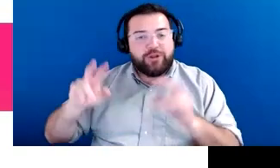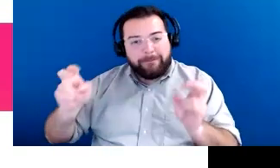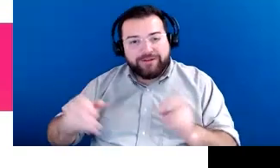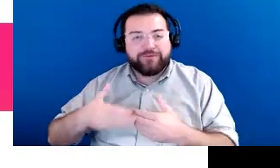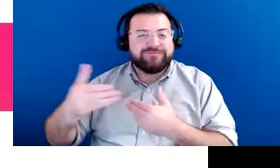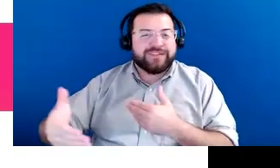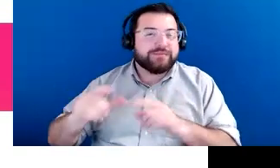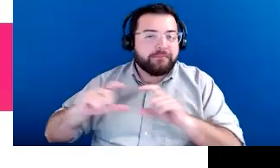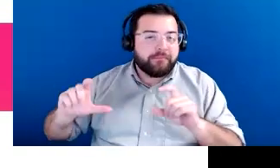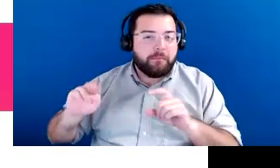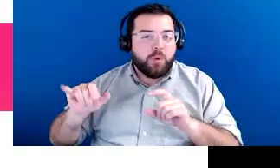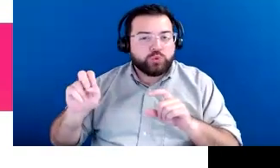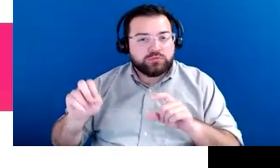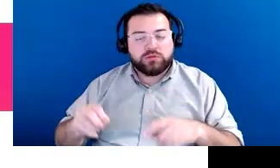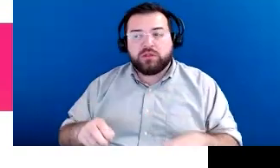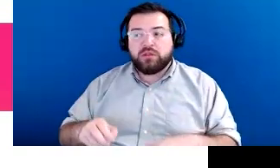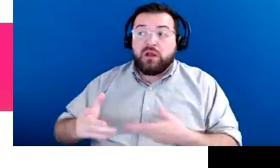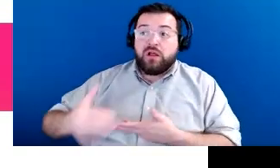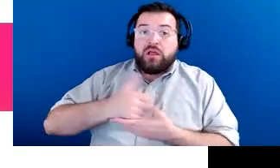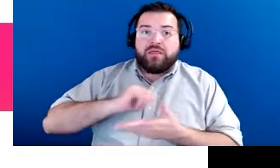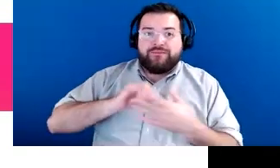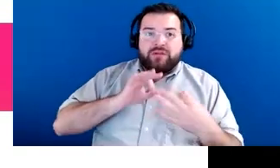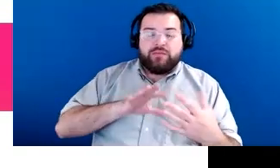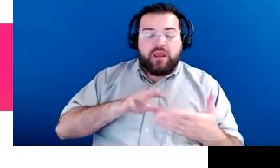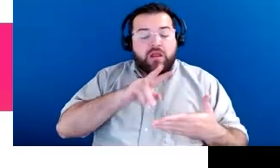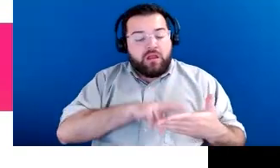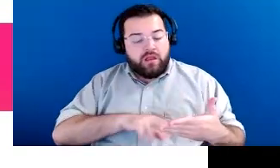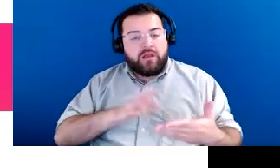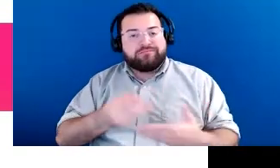Use the feedback to help to adjust your interaction with students.